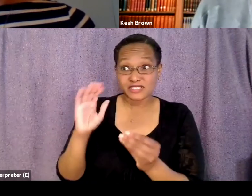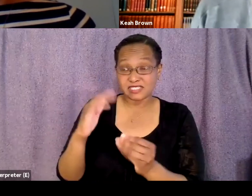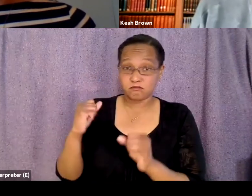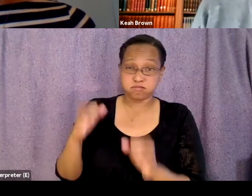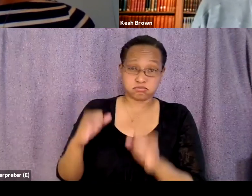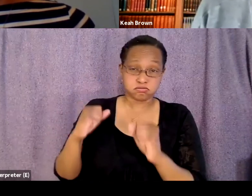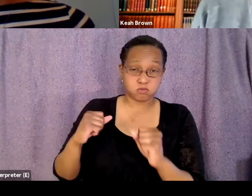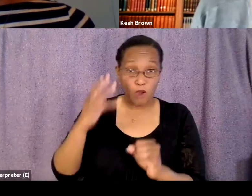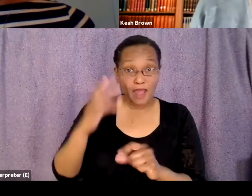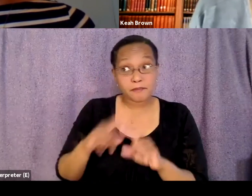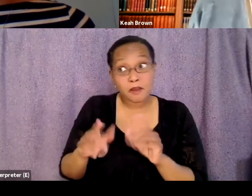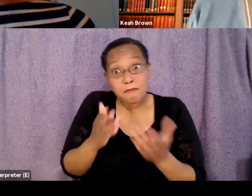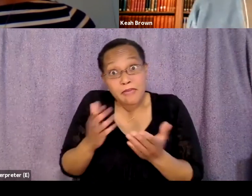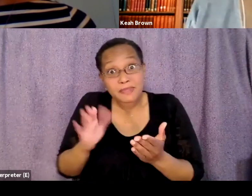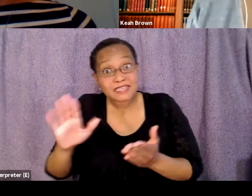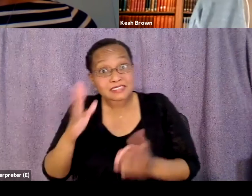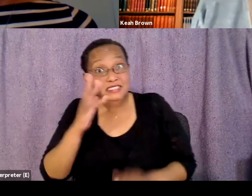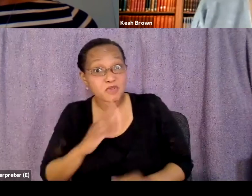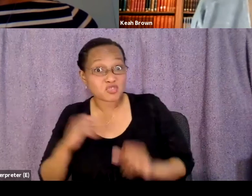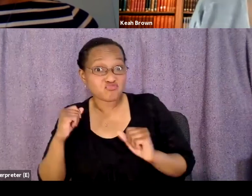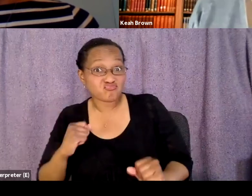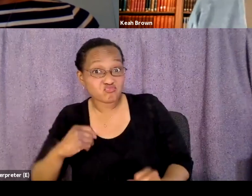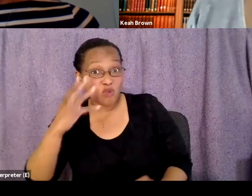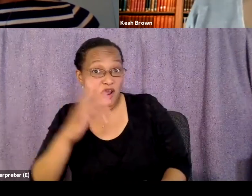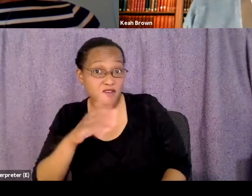was also very white, and I mean personally I.